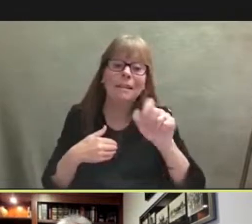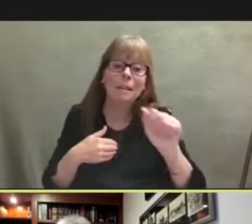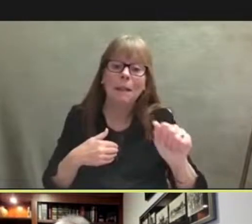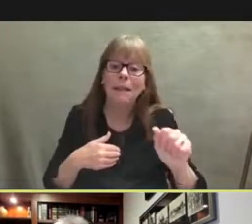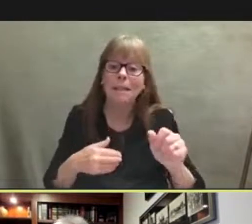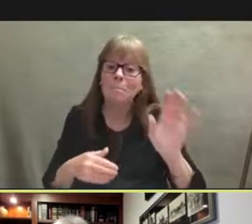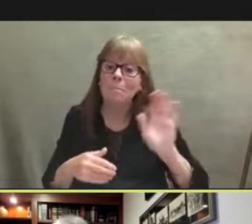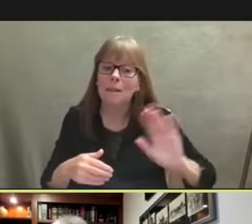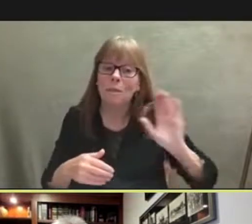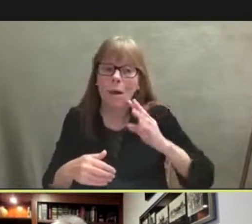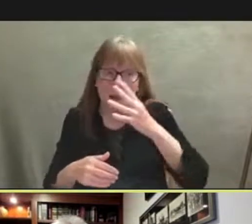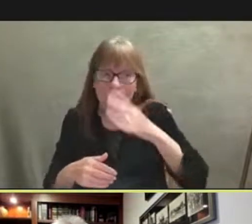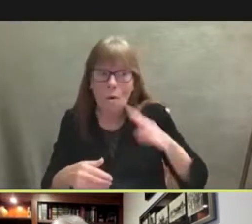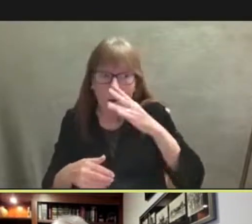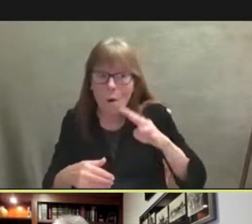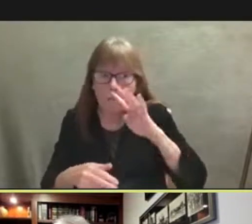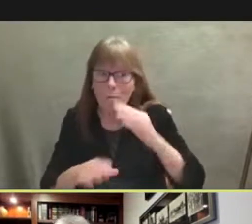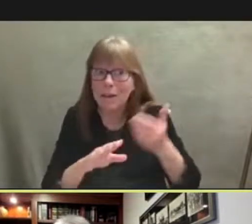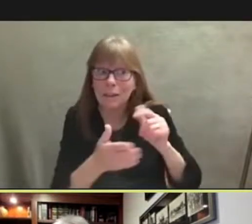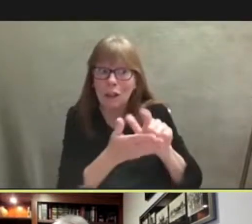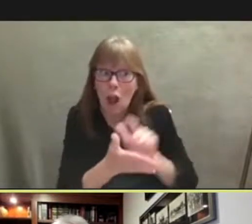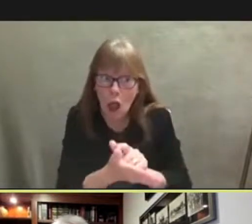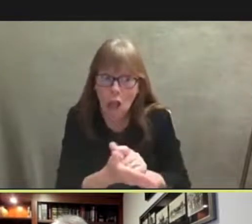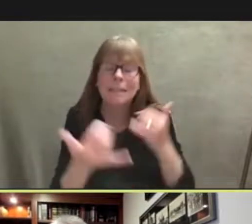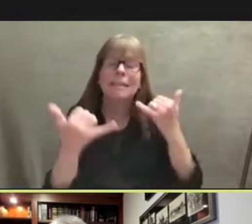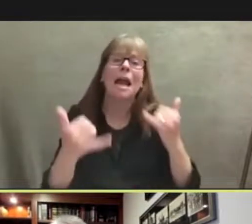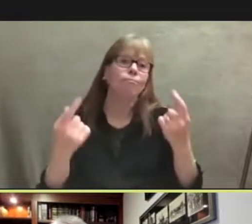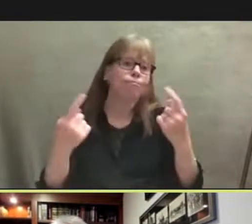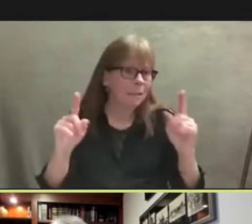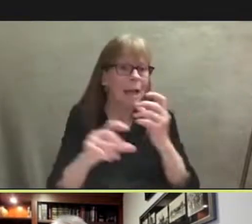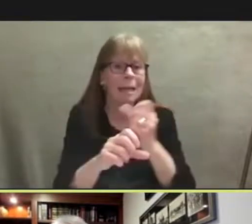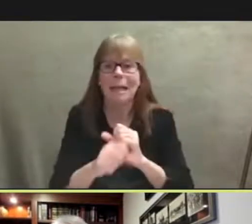in all of the previous legislations securing civil rights for Americans.